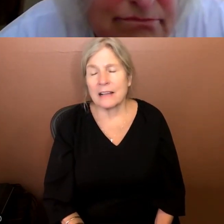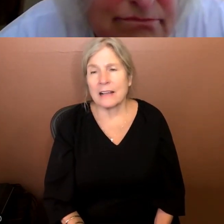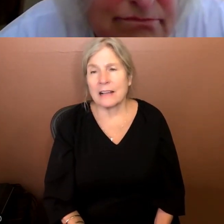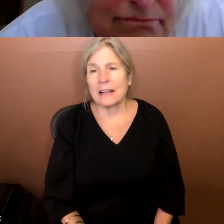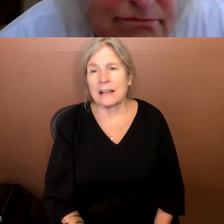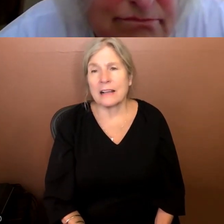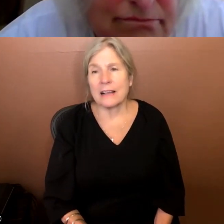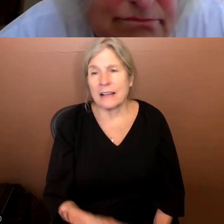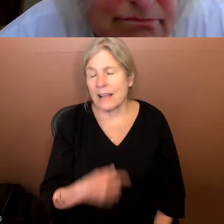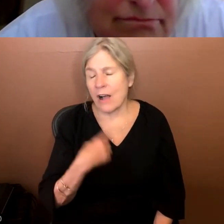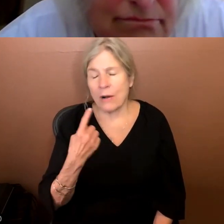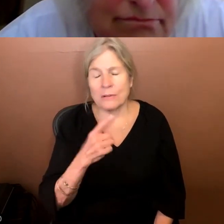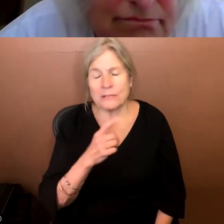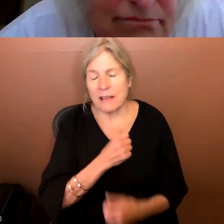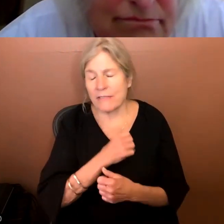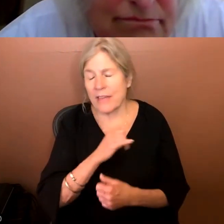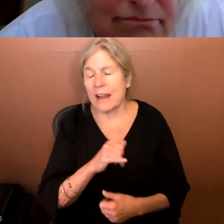So I know that because of